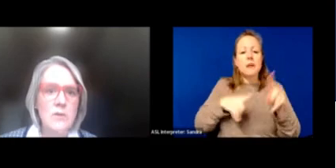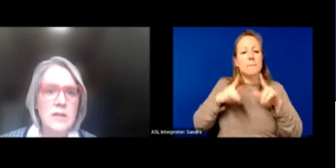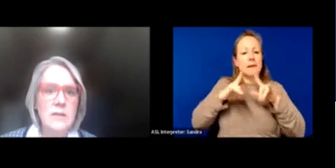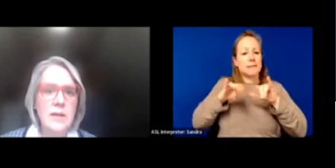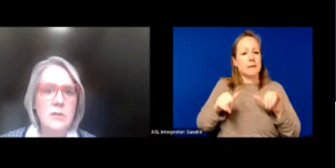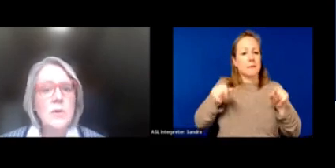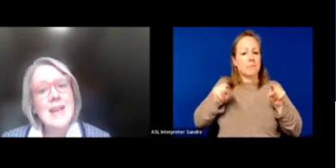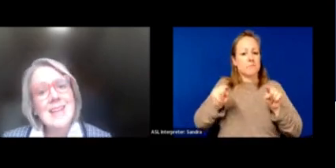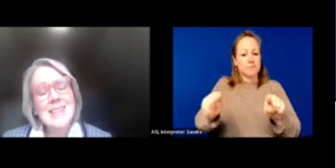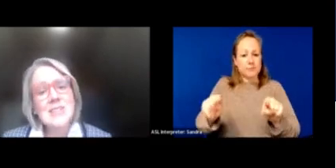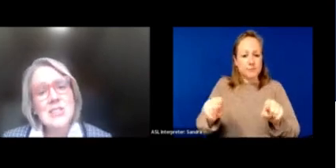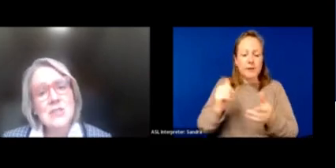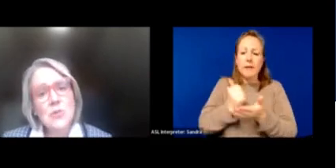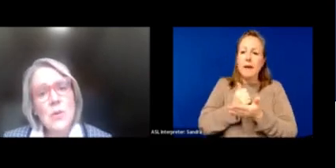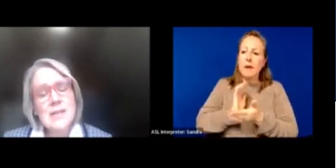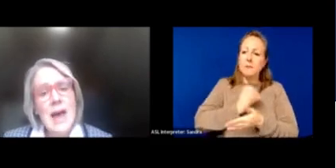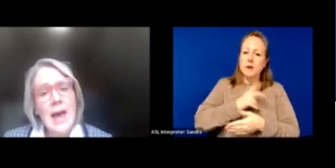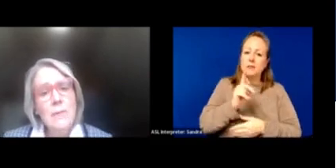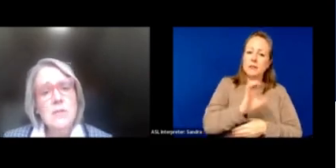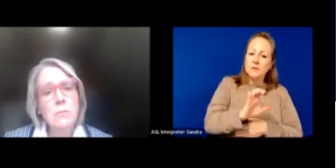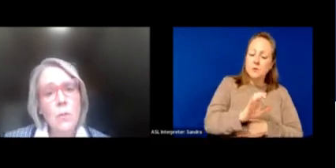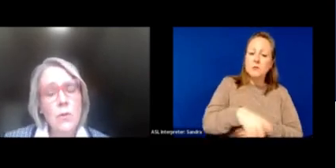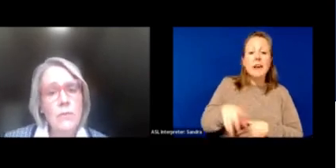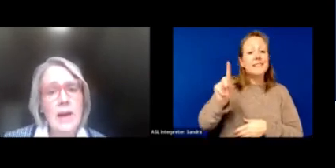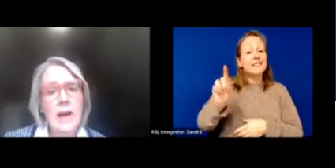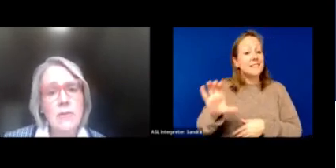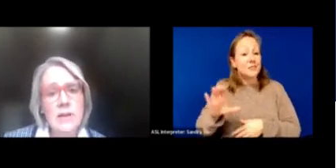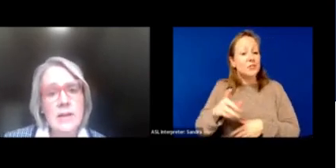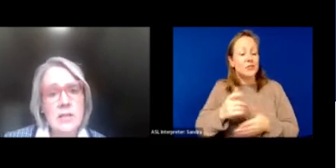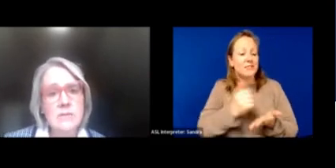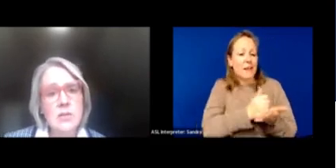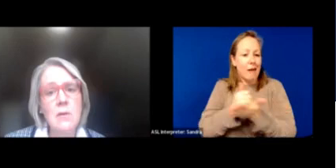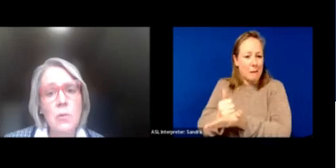our dignity of choice and dignity of choice helps support the other initiatives. So they